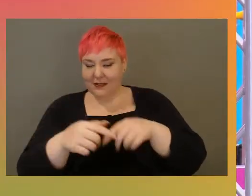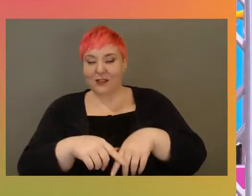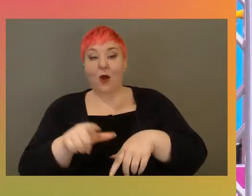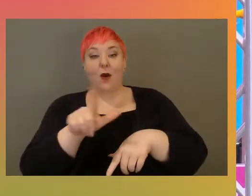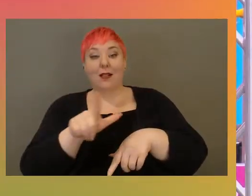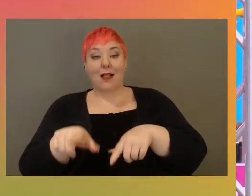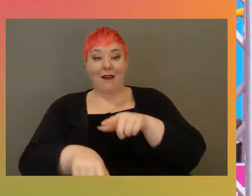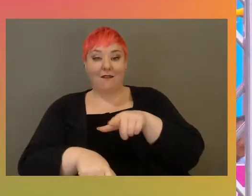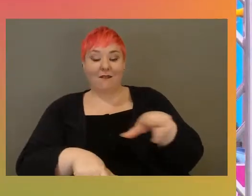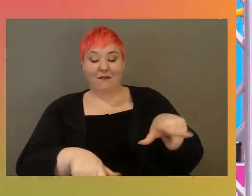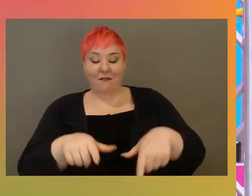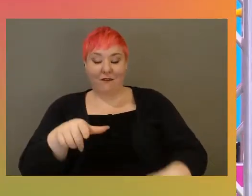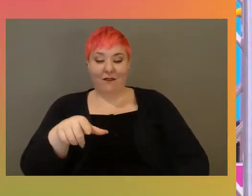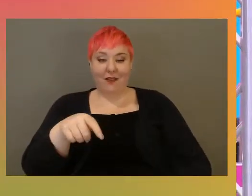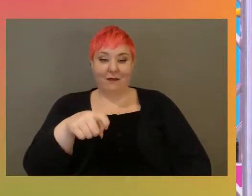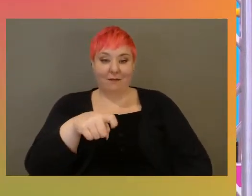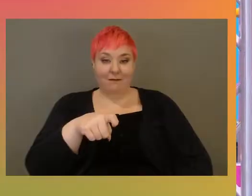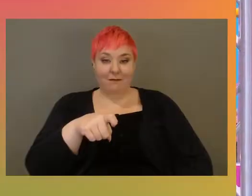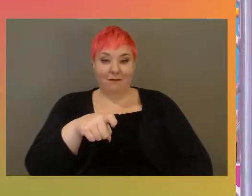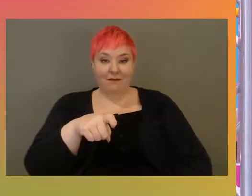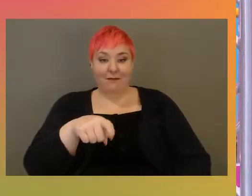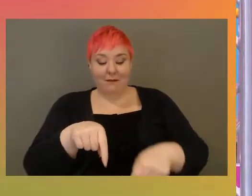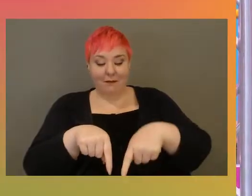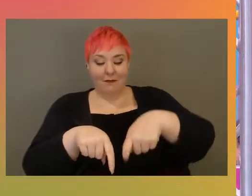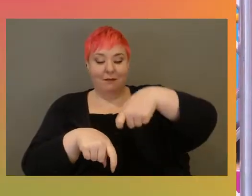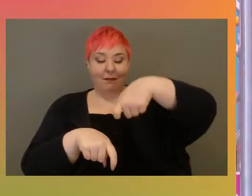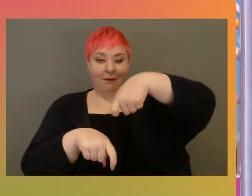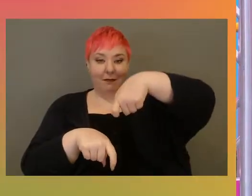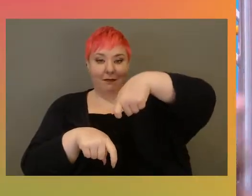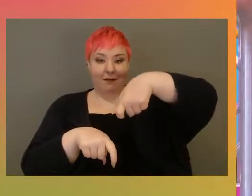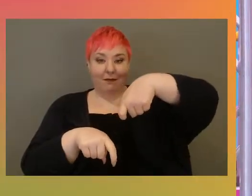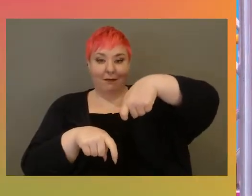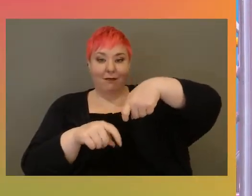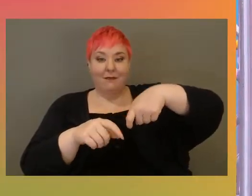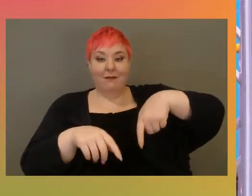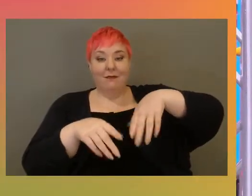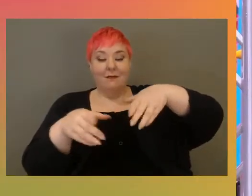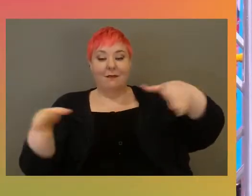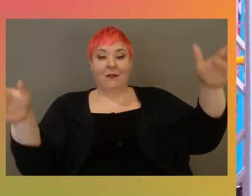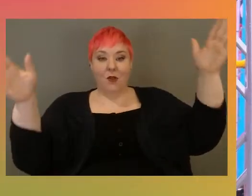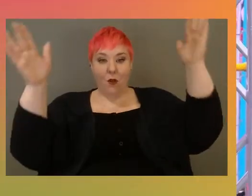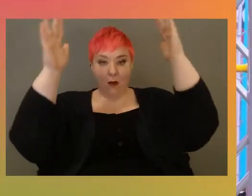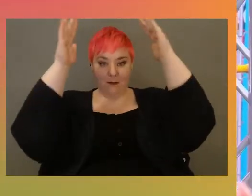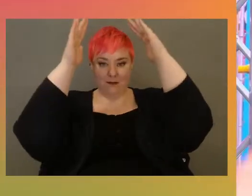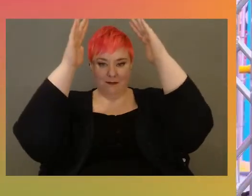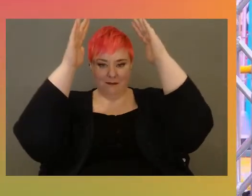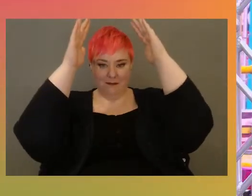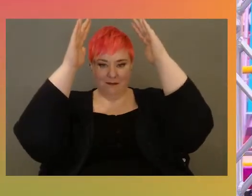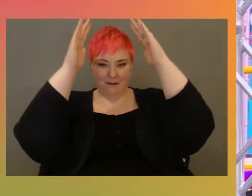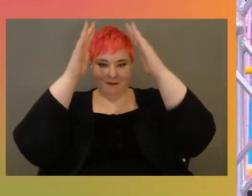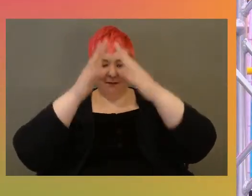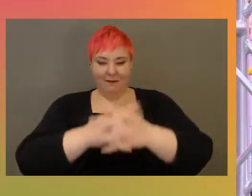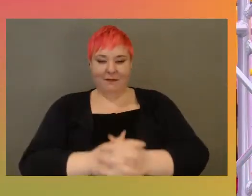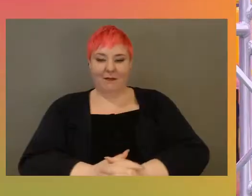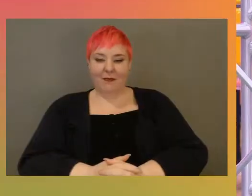CHEST. TAKE YOUR HANDS TO YOUR HIPS, MOVE THE KNEE FORWARD AND STRAIGHTEN THE LEGS AT THE FOOT. NOW CHANGE SIDES. BEND YOUR LEFT KNEE, OPEN IT TO